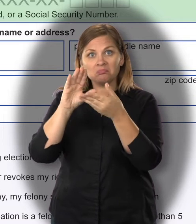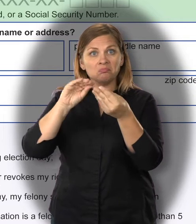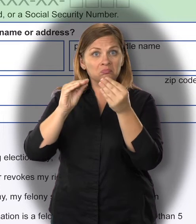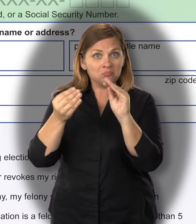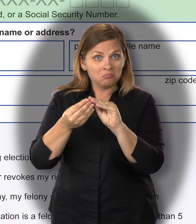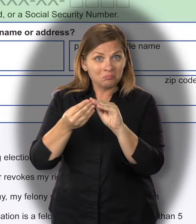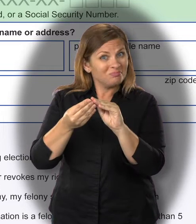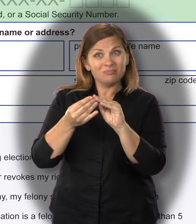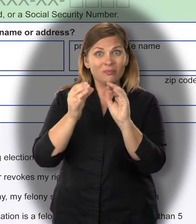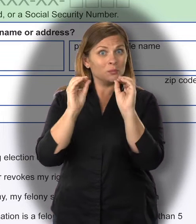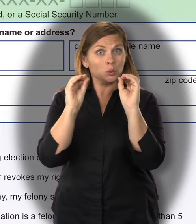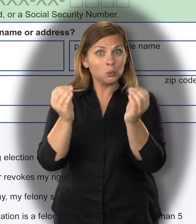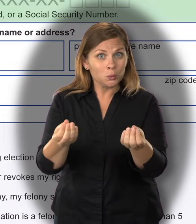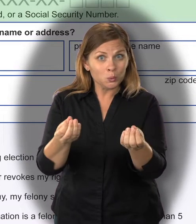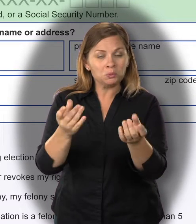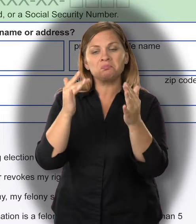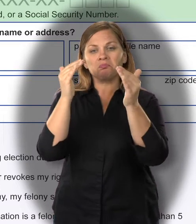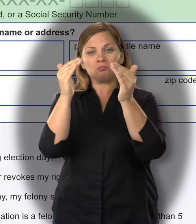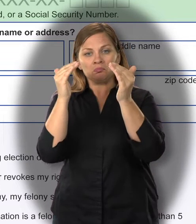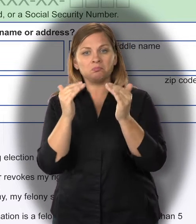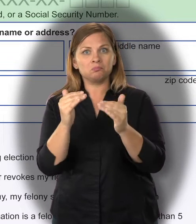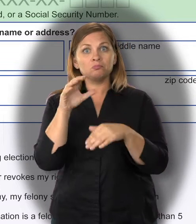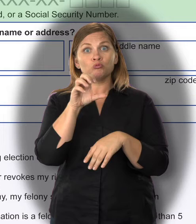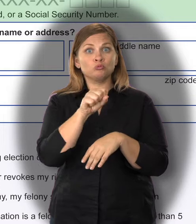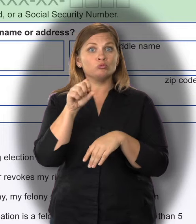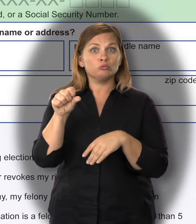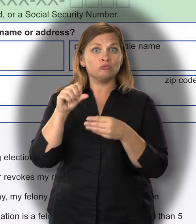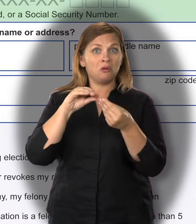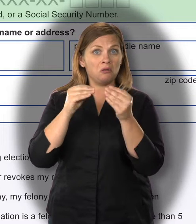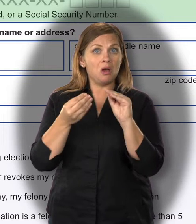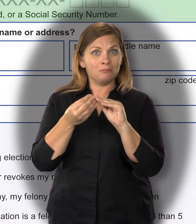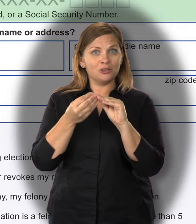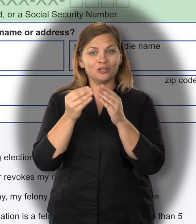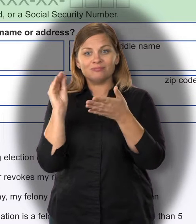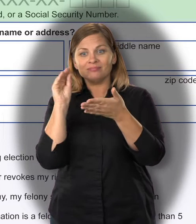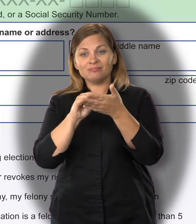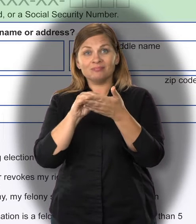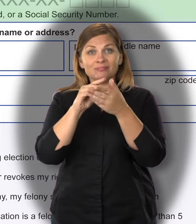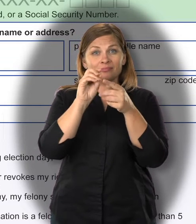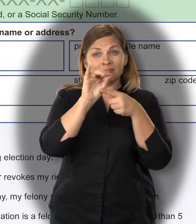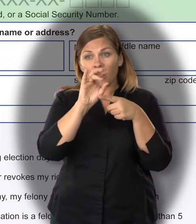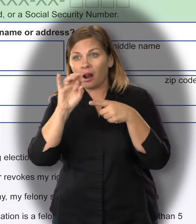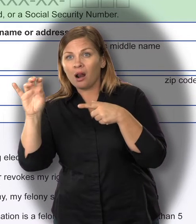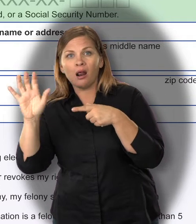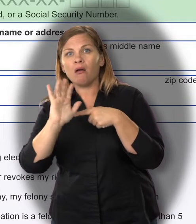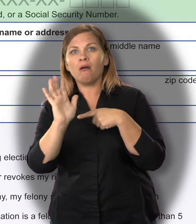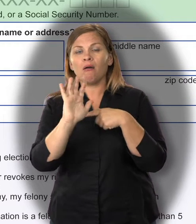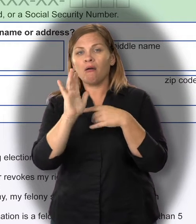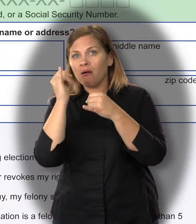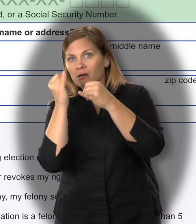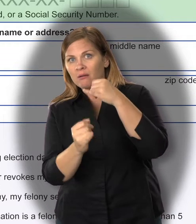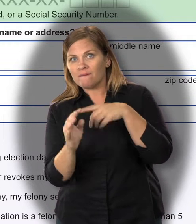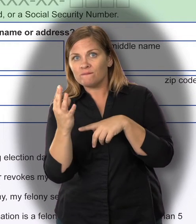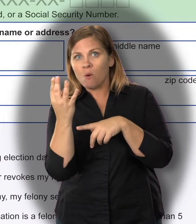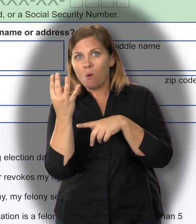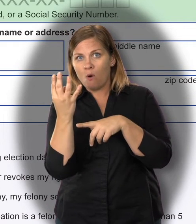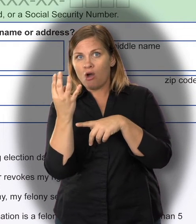If you don't have a Minnesota driver's license or state identification, enter the last four digits of your social security number.